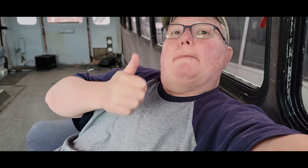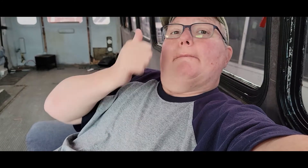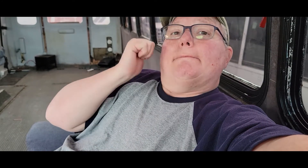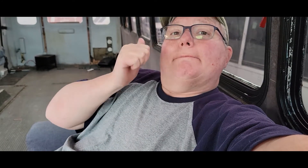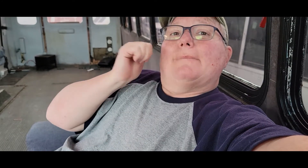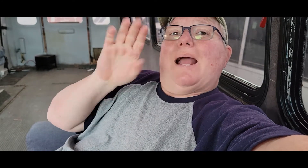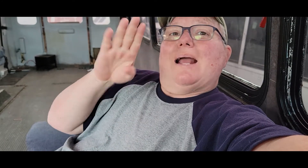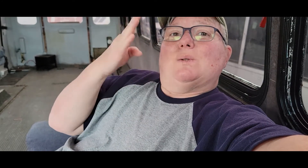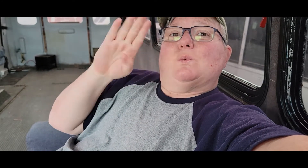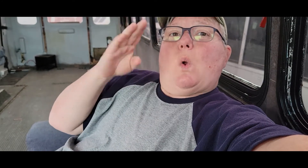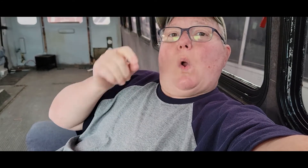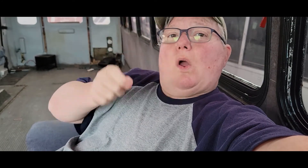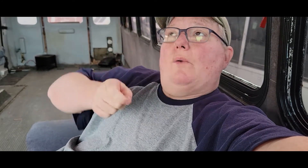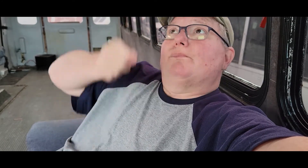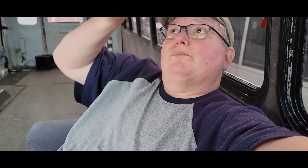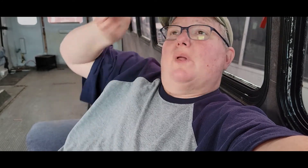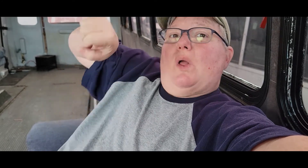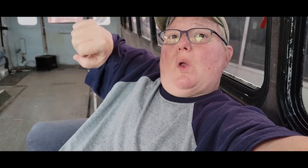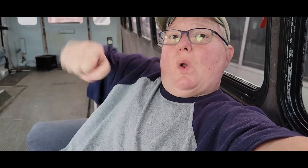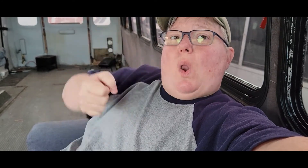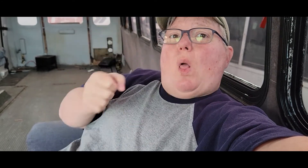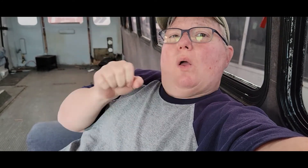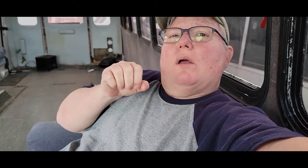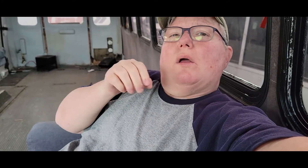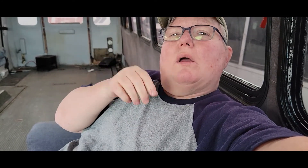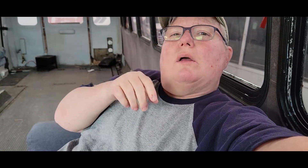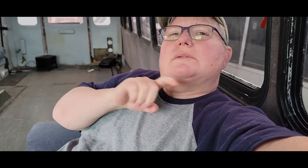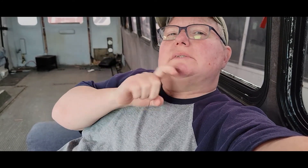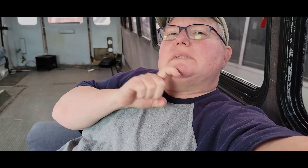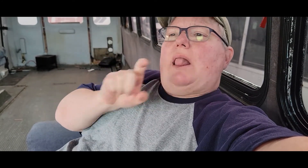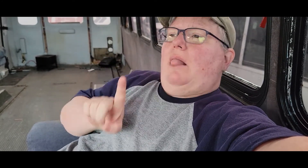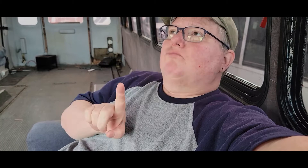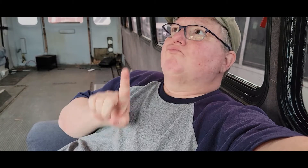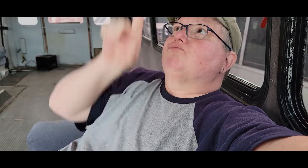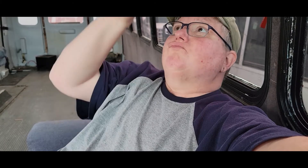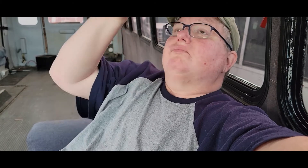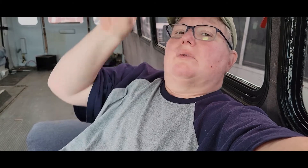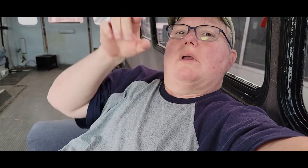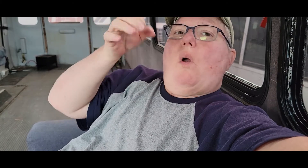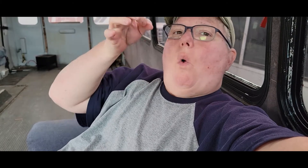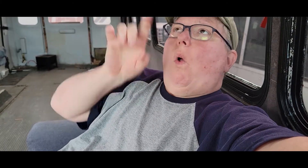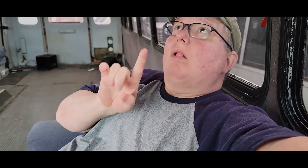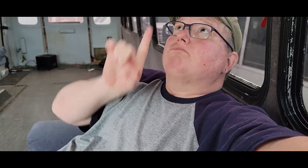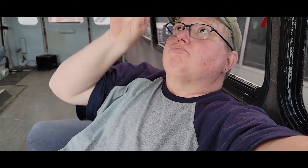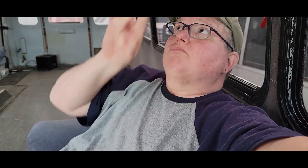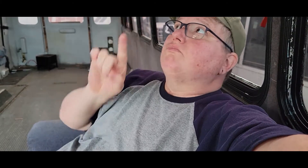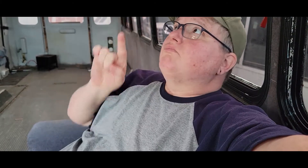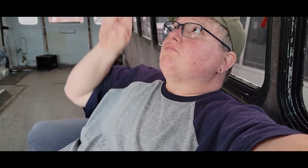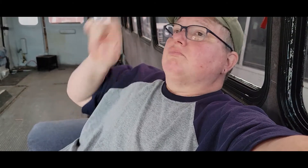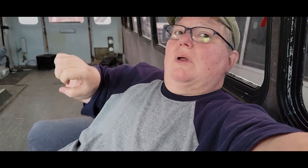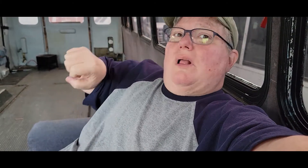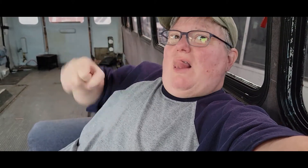And the back door the rod that closes, there's like a steel rod that goes up into a hole at the top